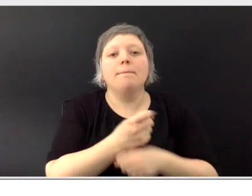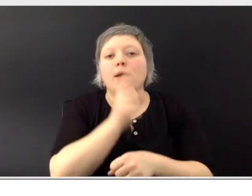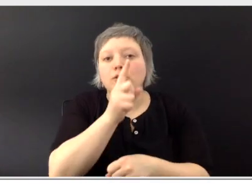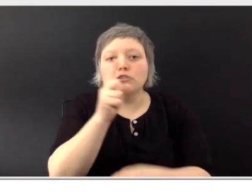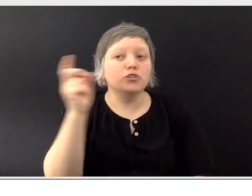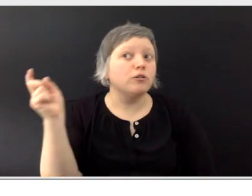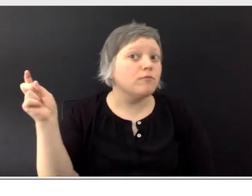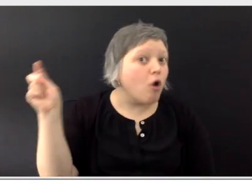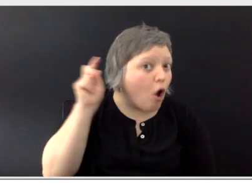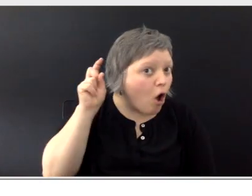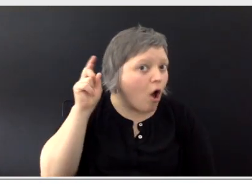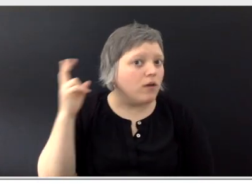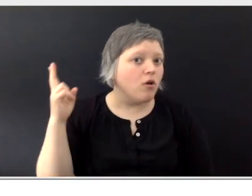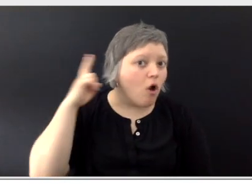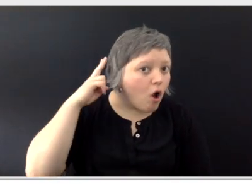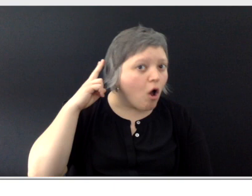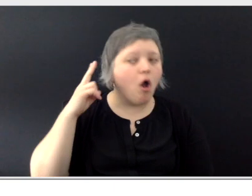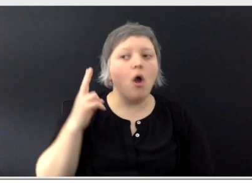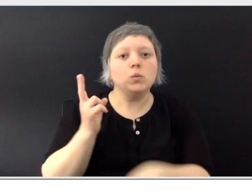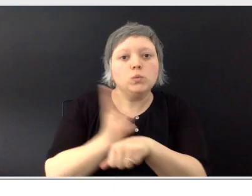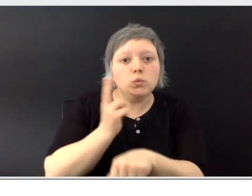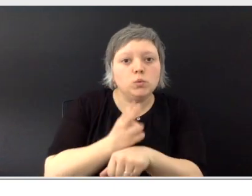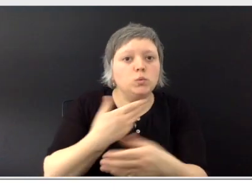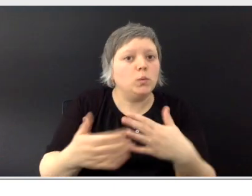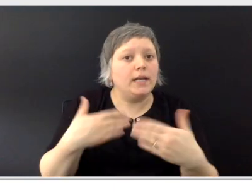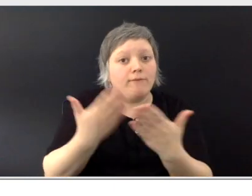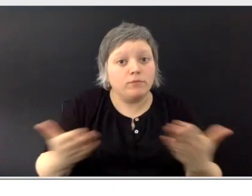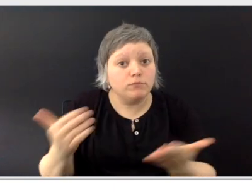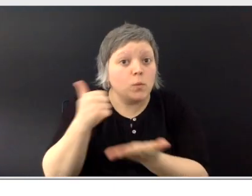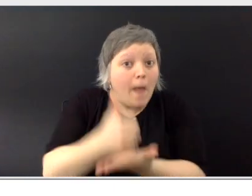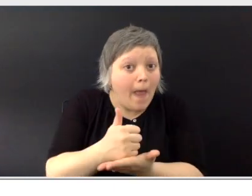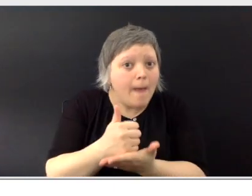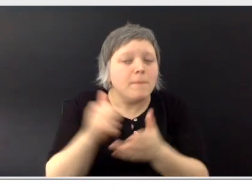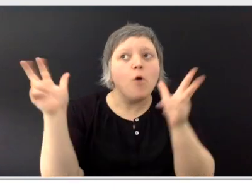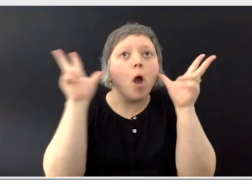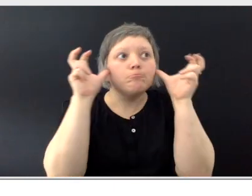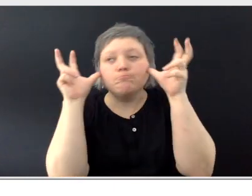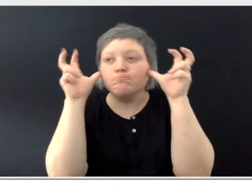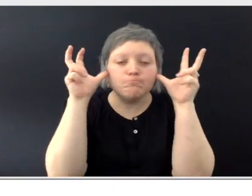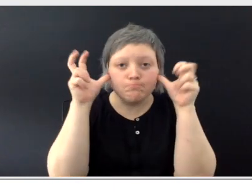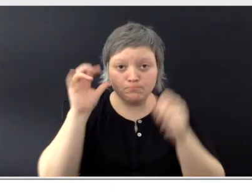That way your child has as much opportunity to absorb as much language as possible. Then